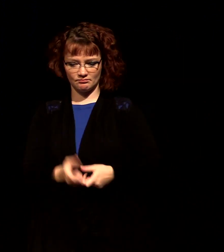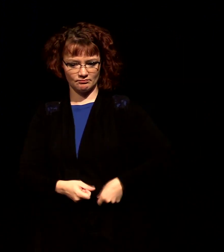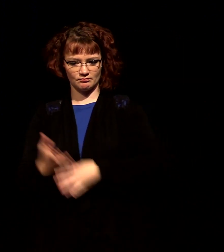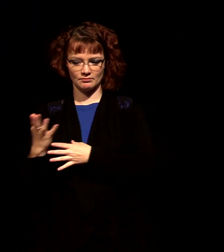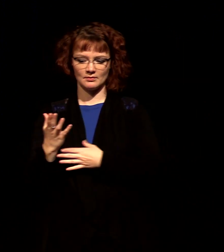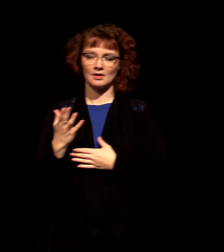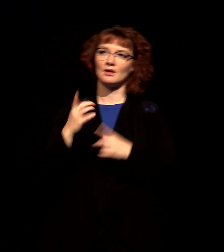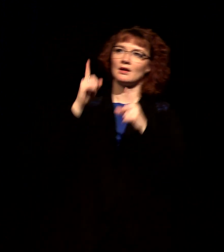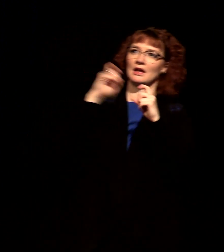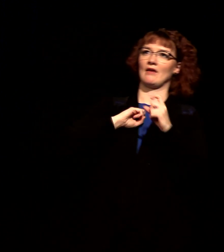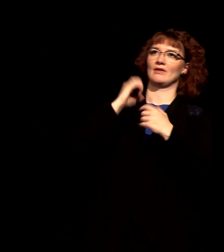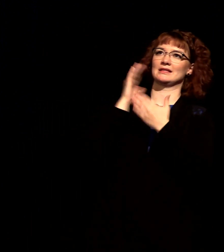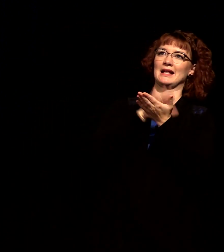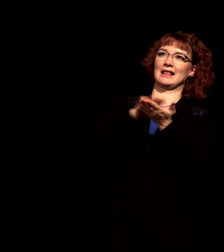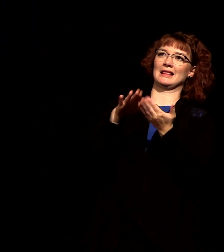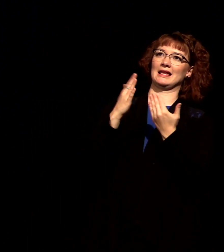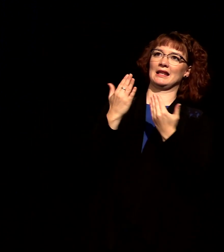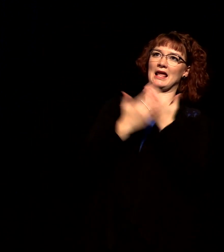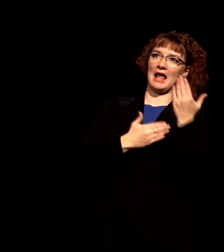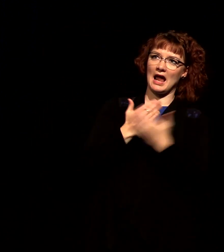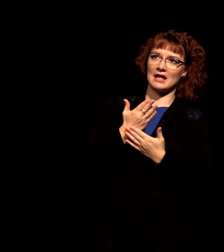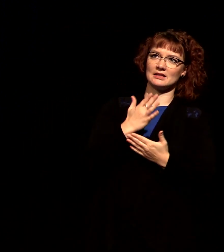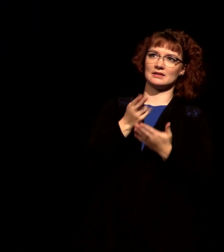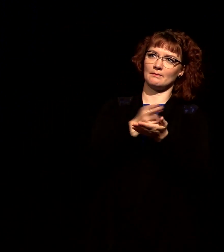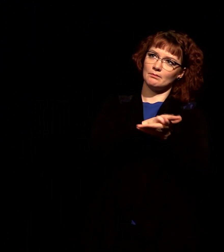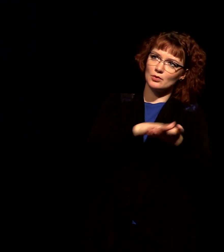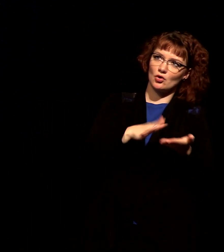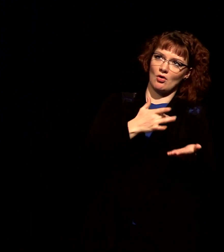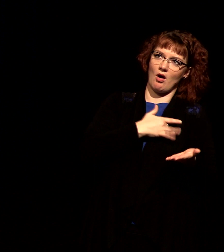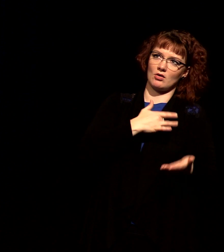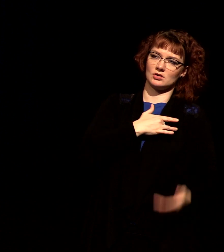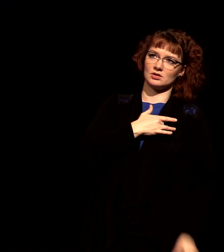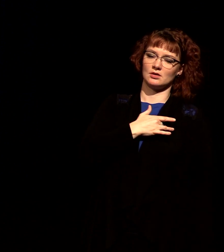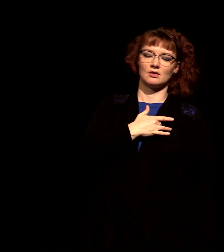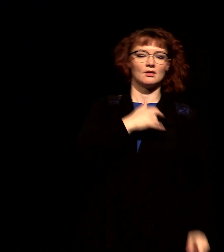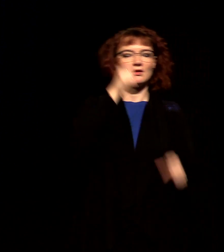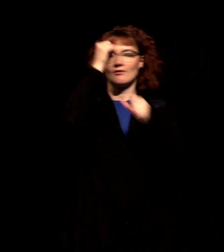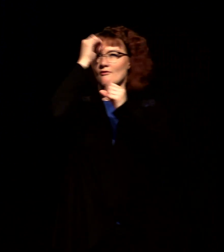clean hands and pure hearts. Oh, Father, we want to be the